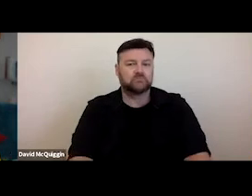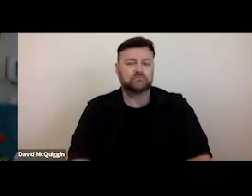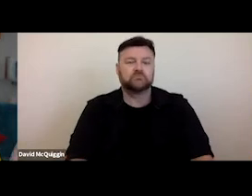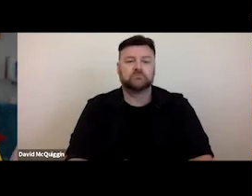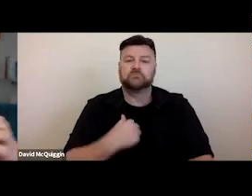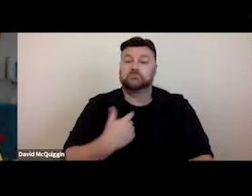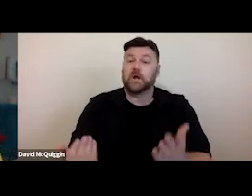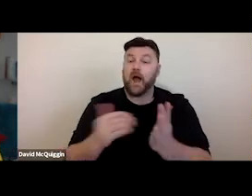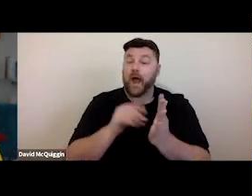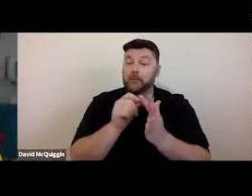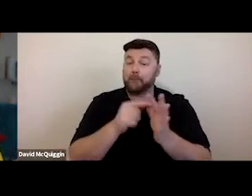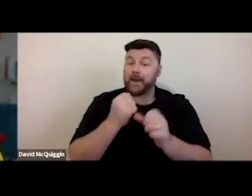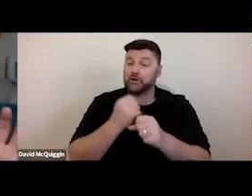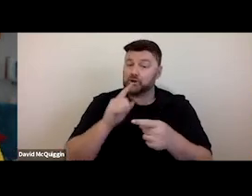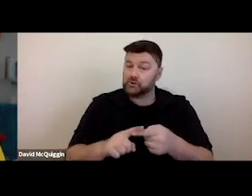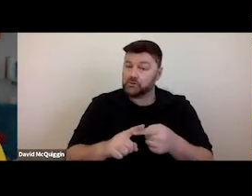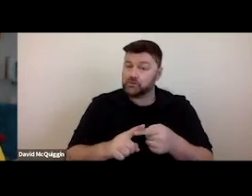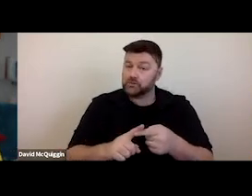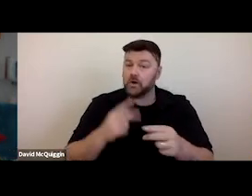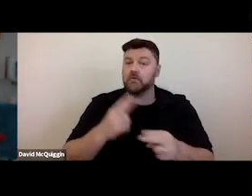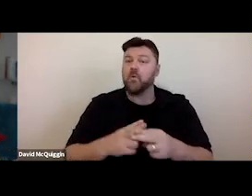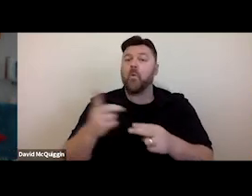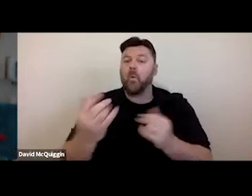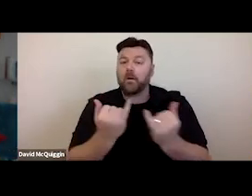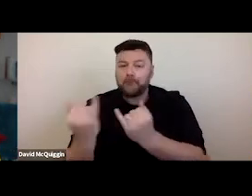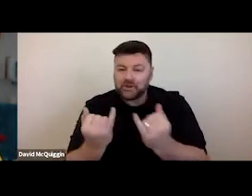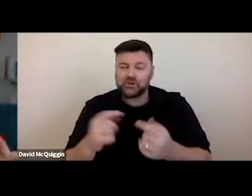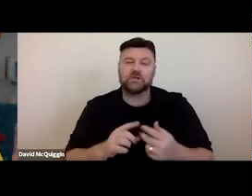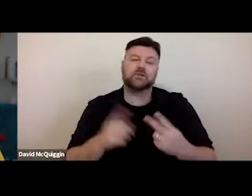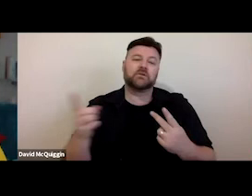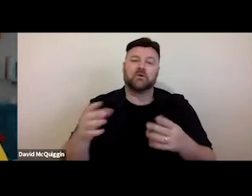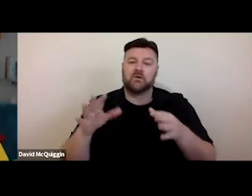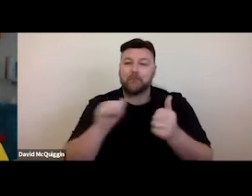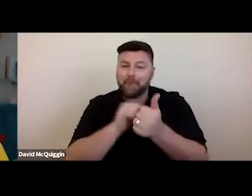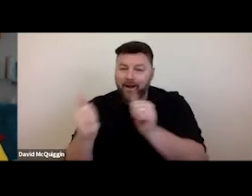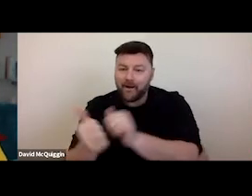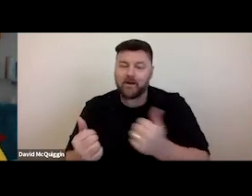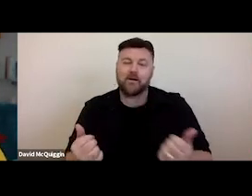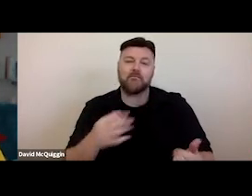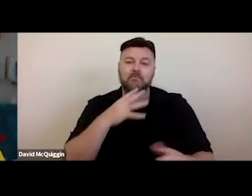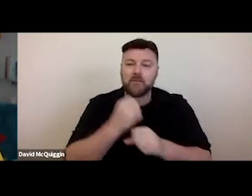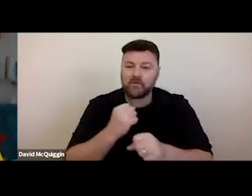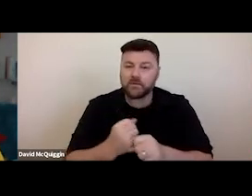You can add pages for your competitors, your joint venture partners, governments,